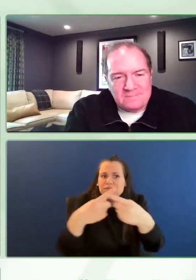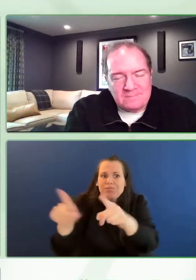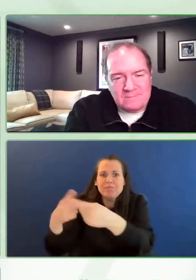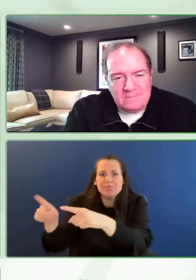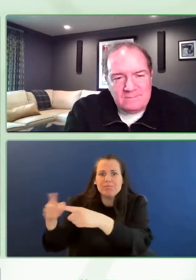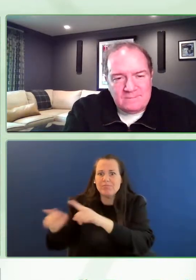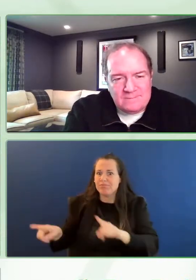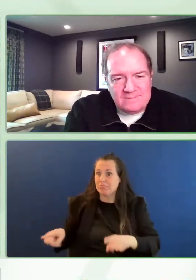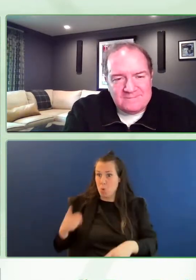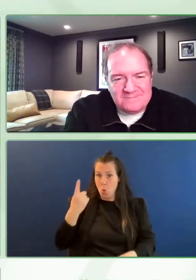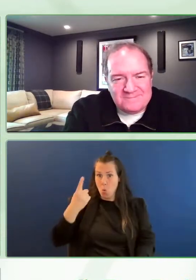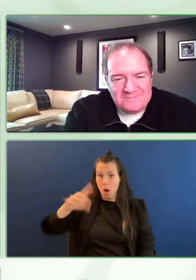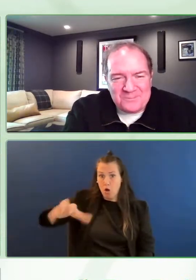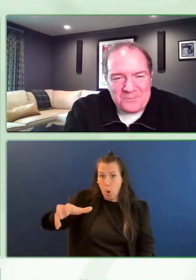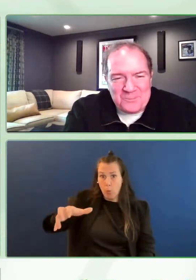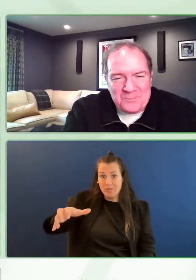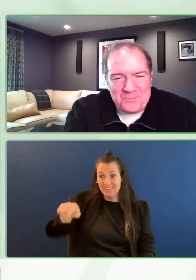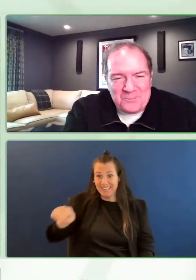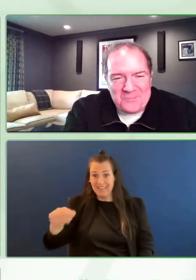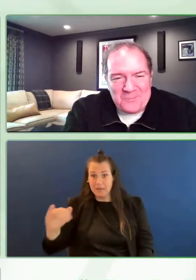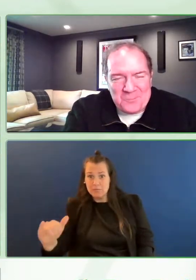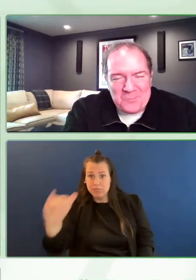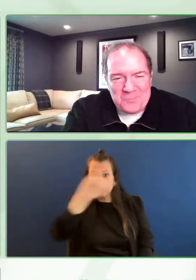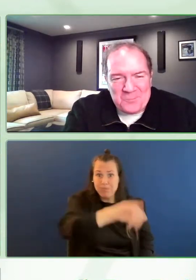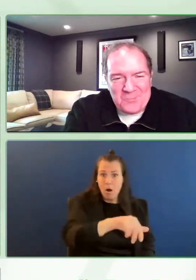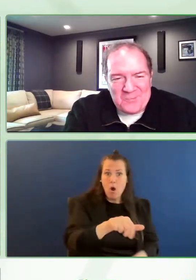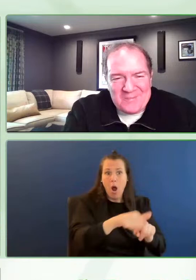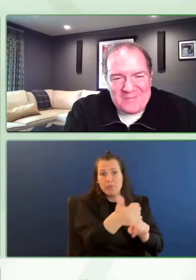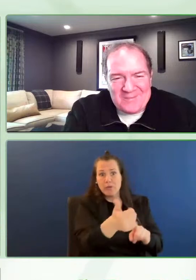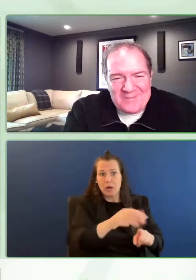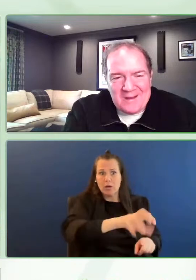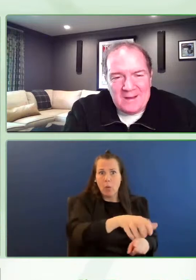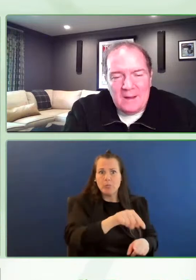I imagine it's incredibly exciting and also incredibly challenging.